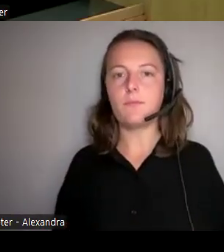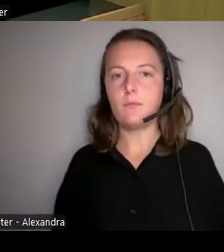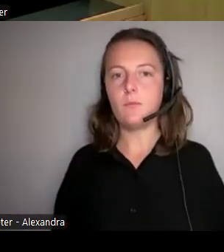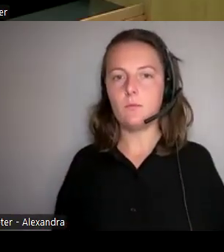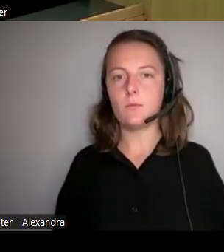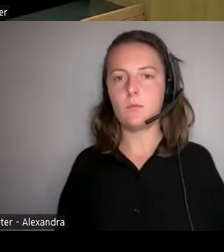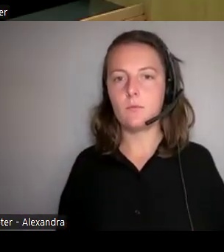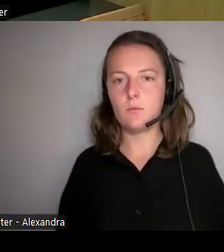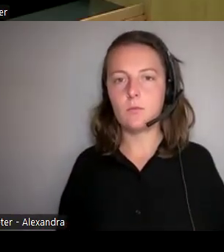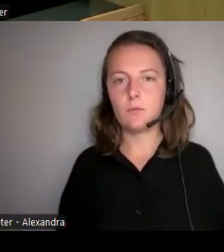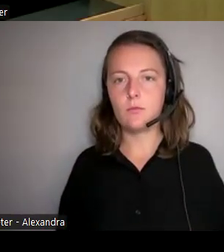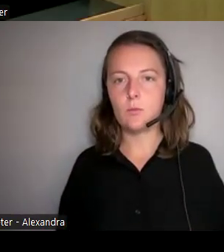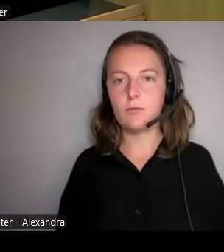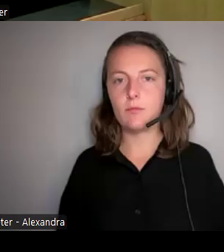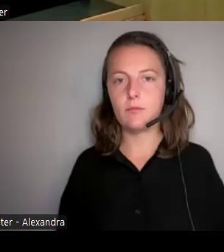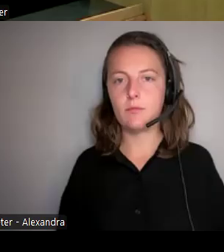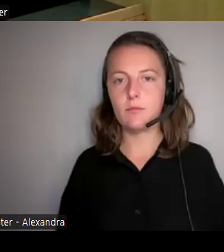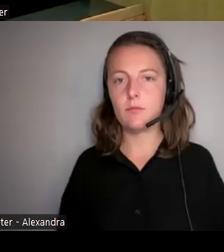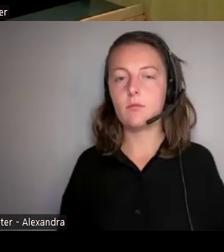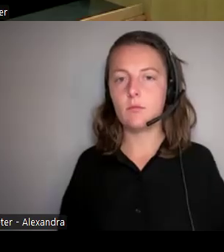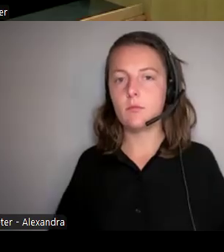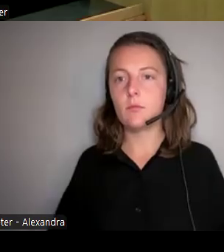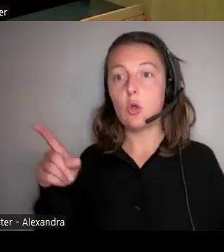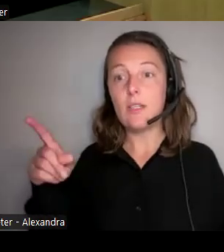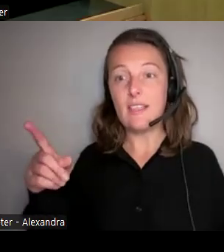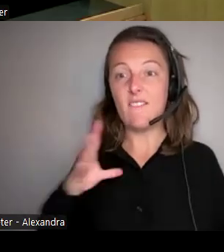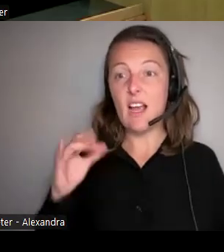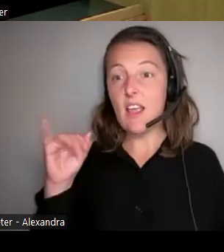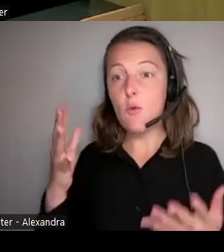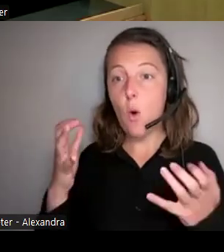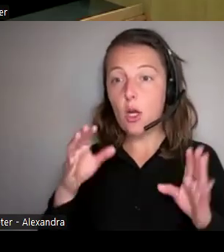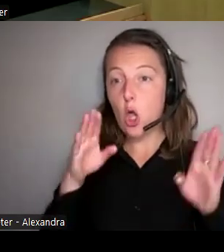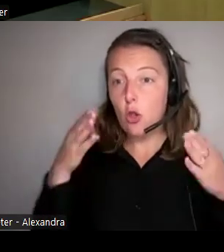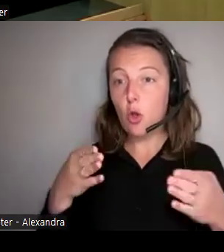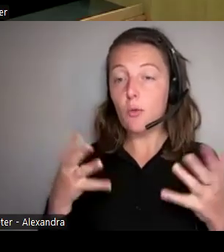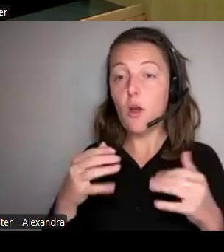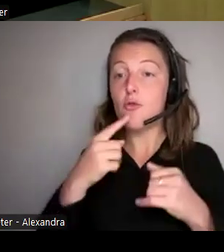he's fine if you want to look at redlinining or housing discrimination and its impact on